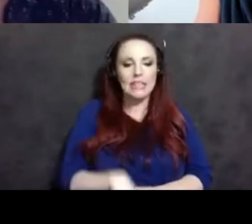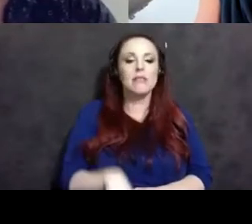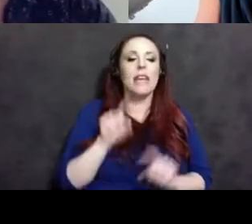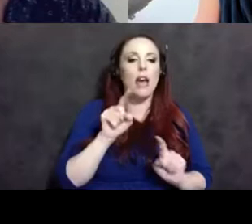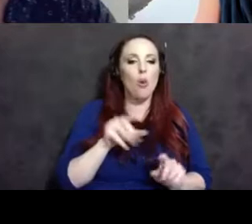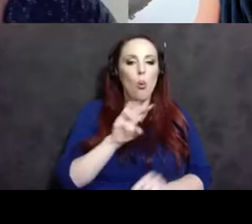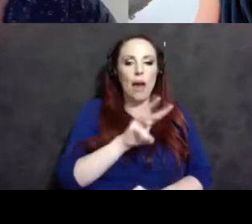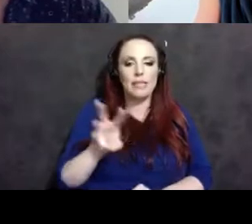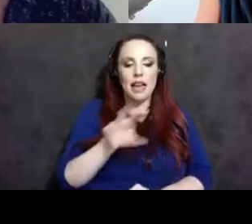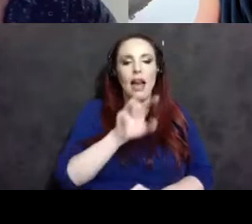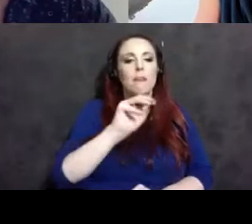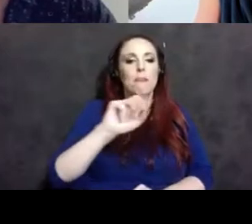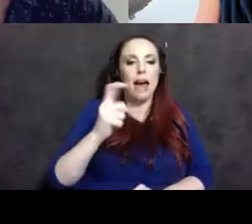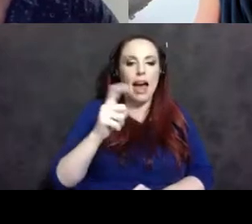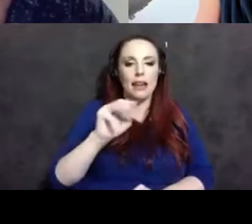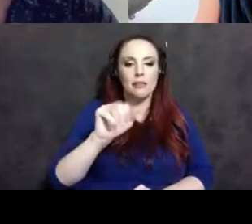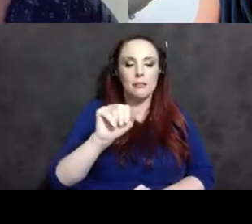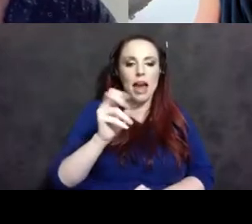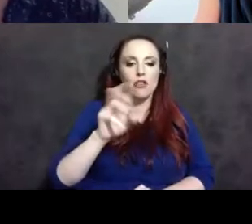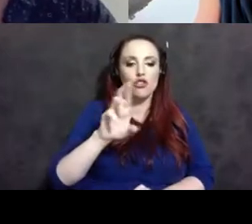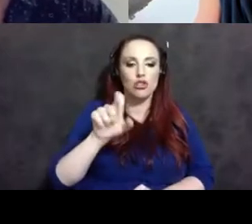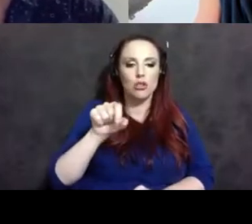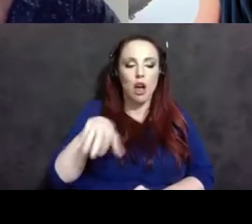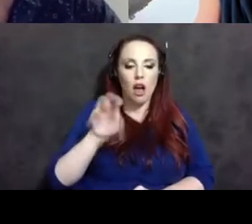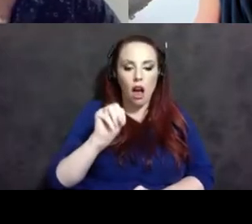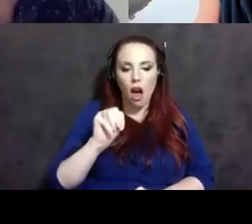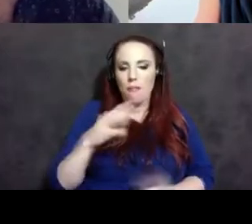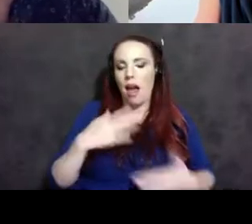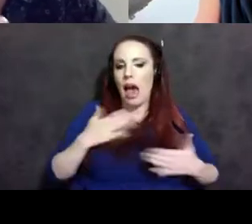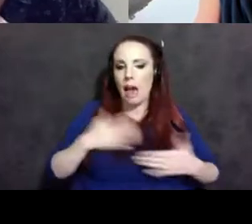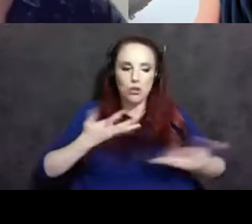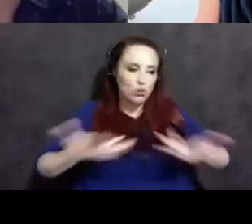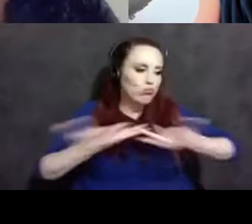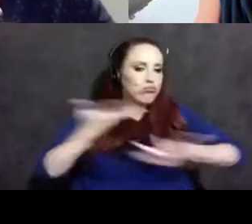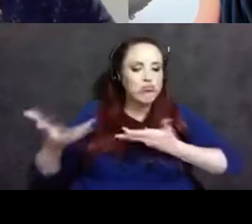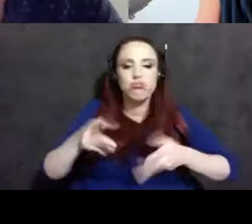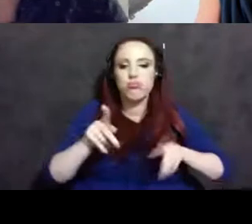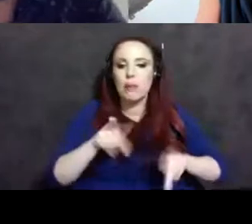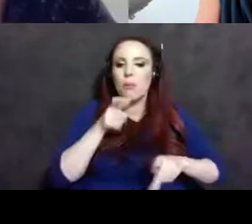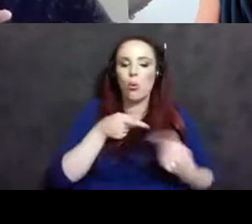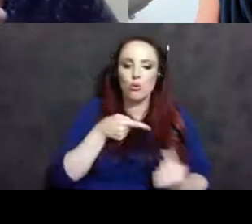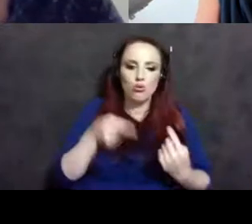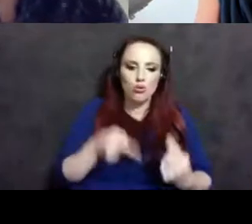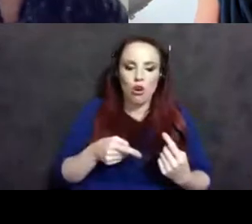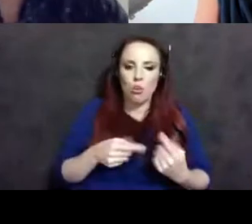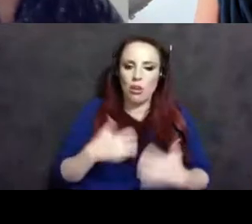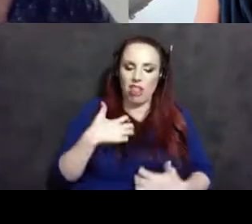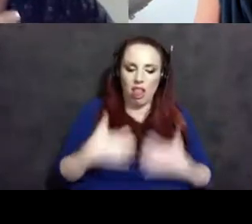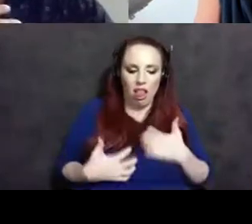I'm happy to talk to people who have difficulties in that moment of discomfort and how they